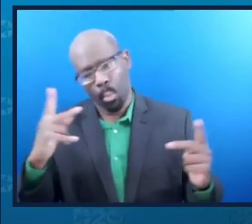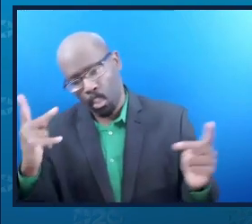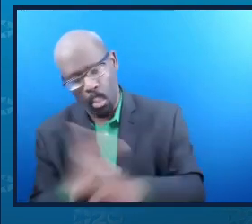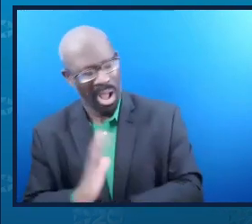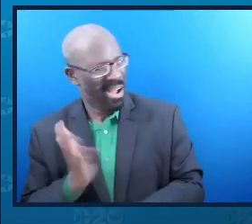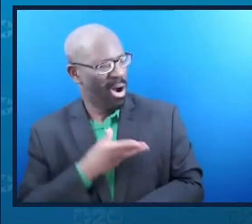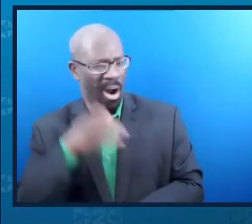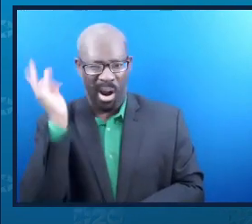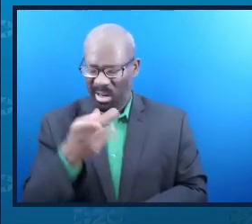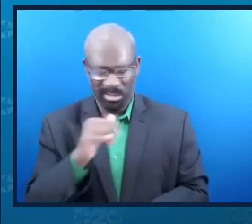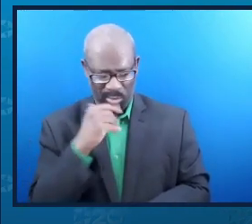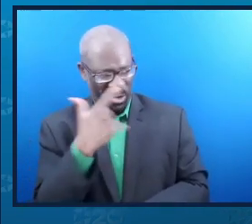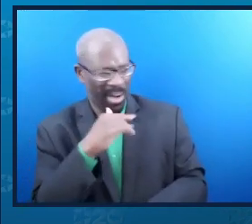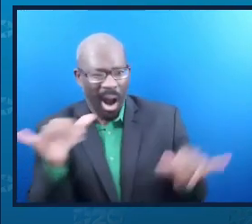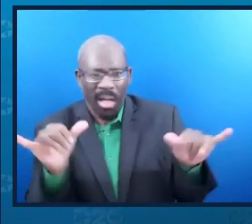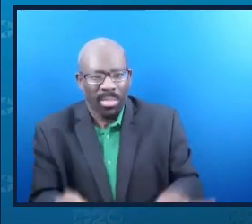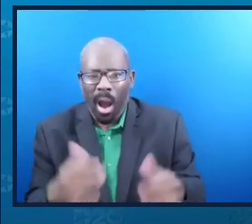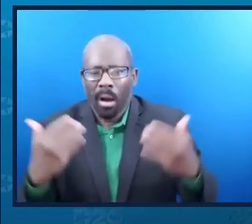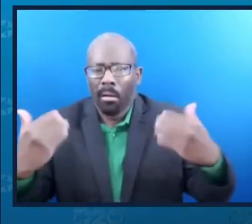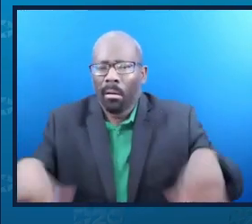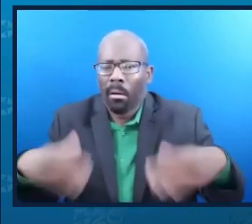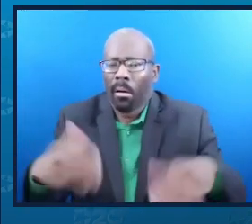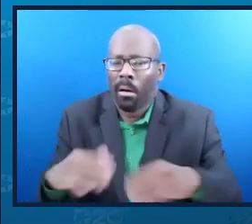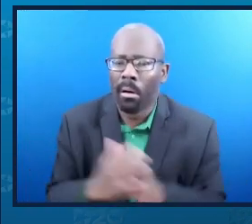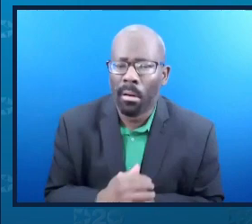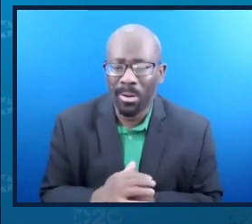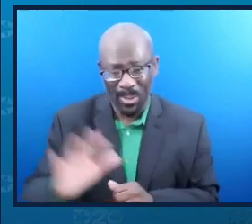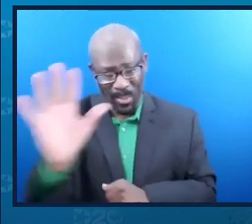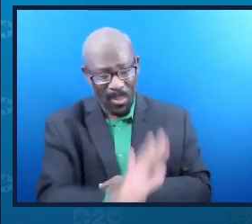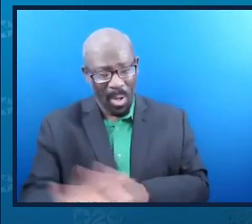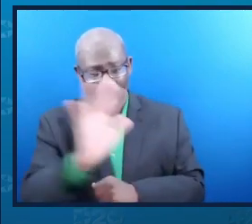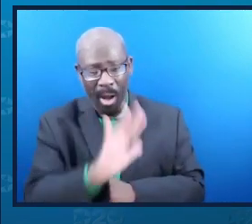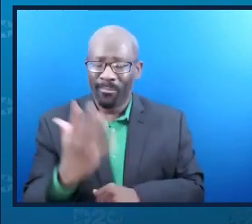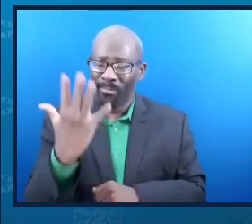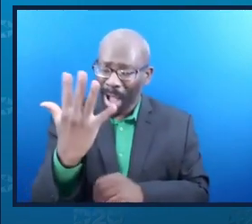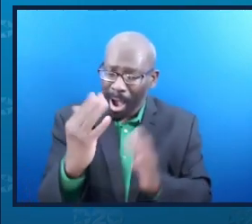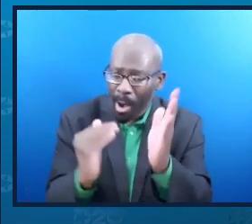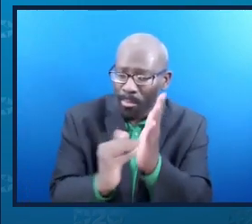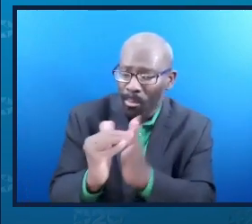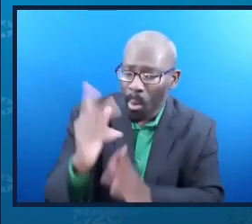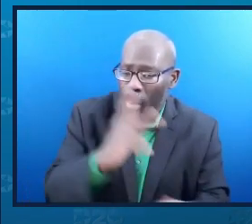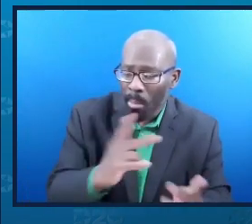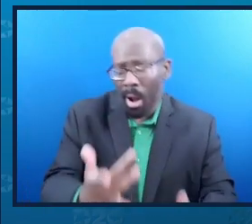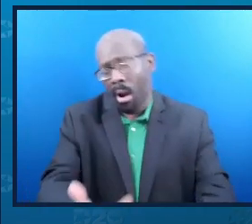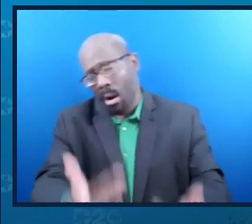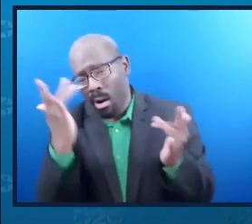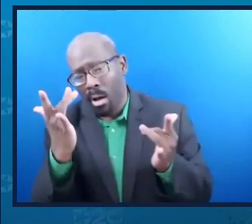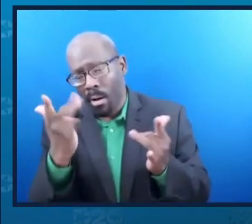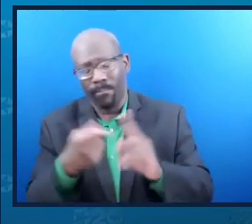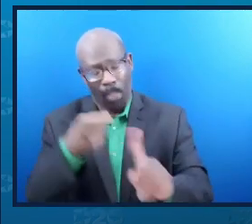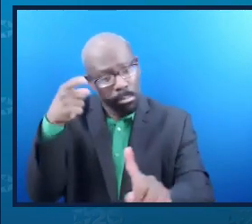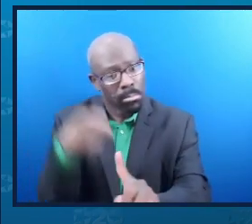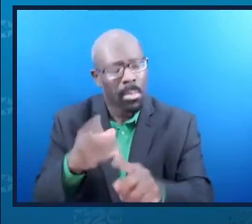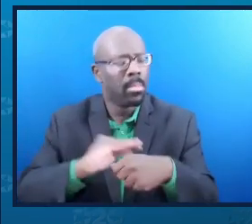ARE INFECTED BY THE CORONAVIRUS.